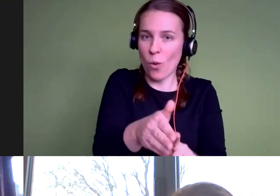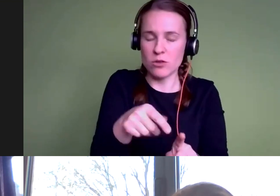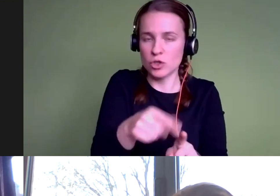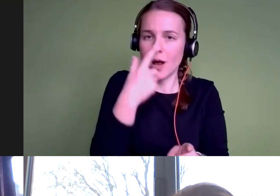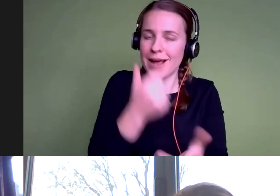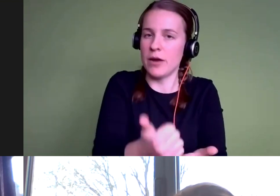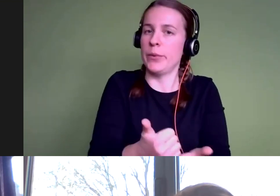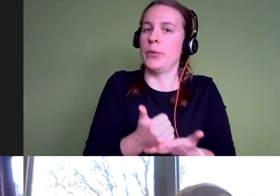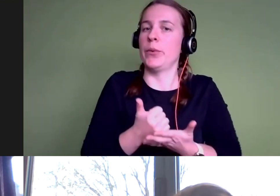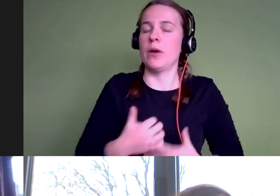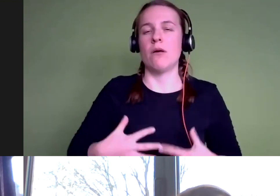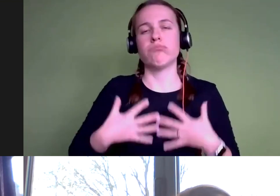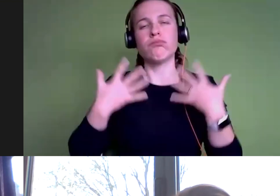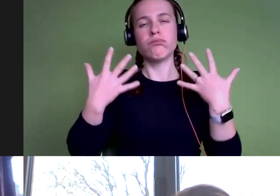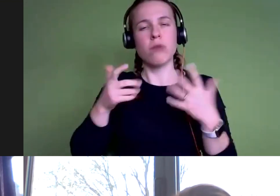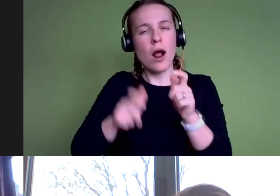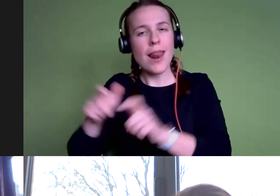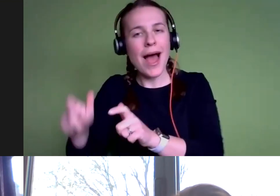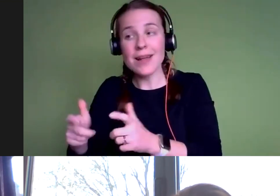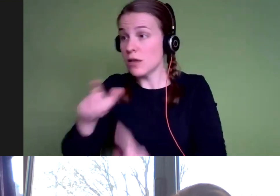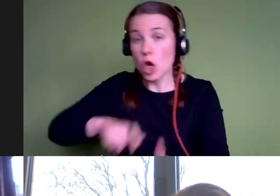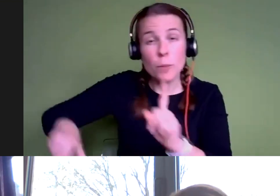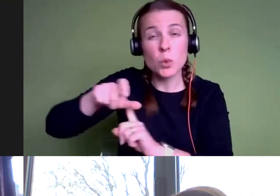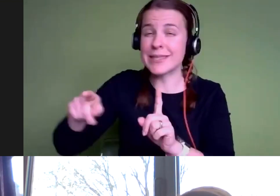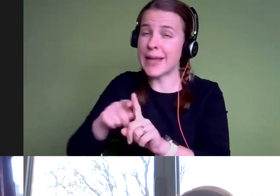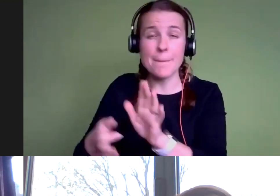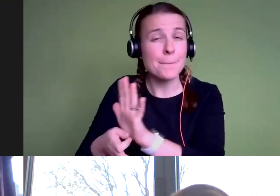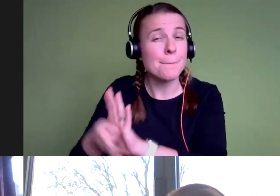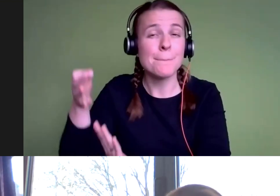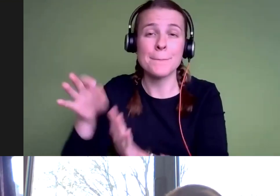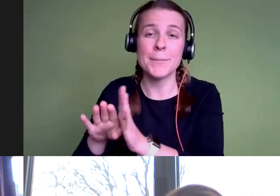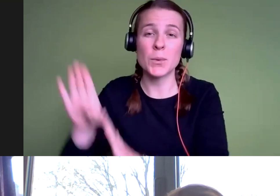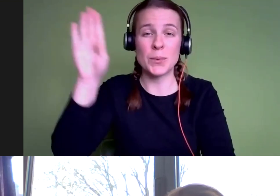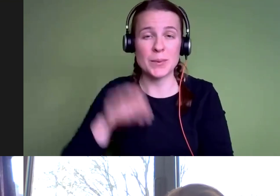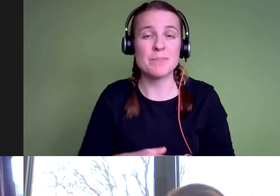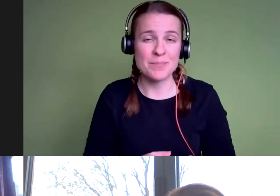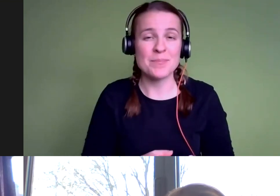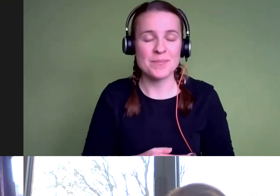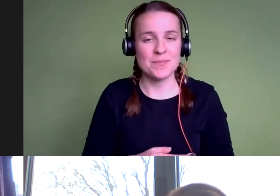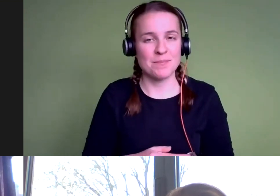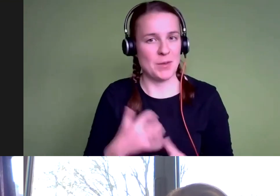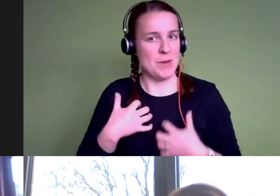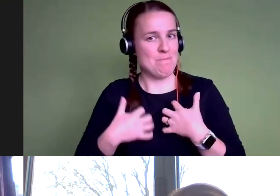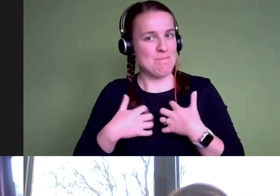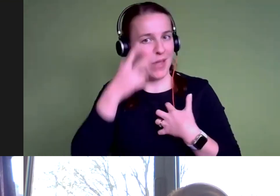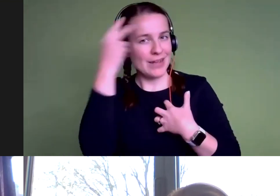, I know how much green care can bring to clients , families, carers, and the community as a whole.